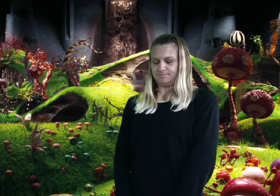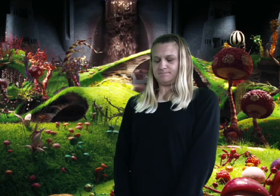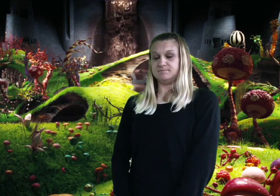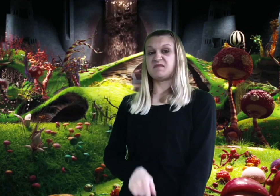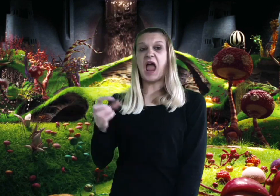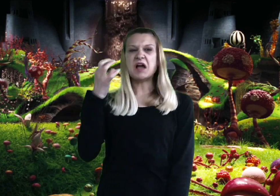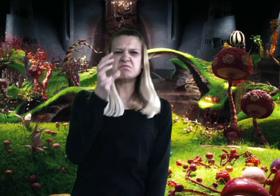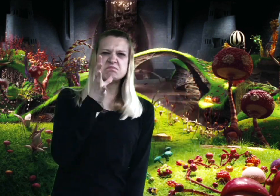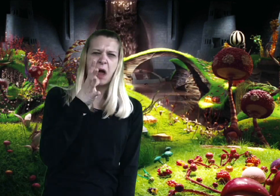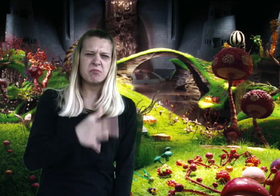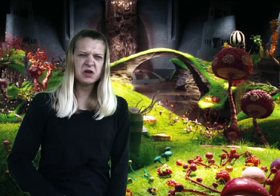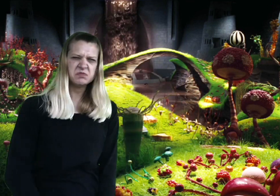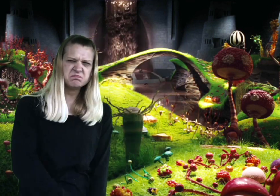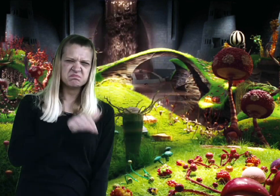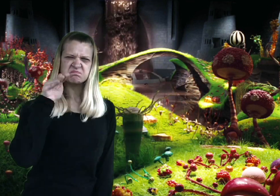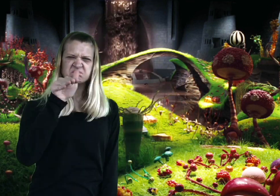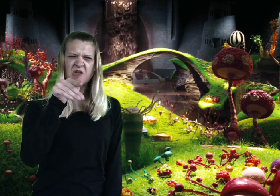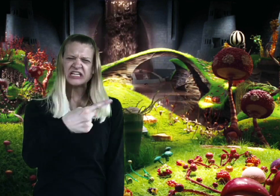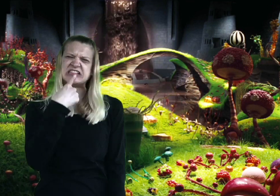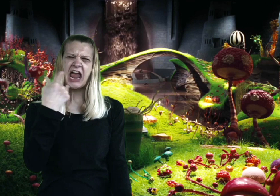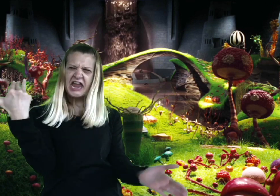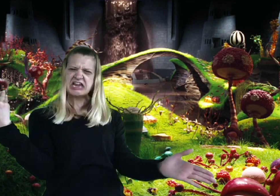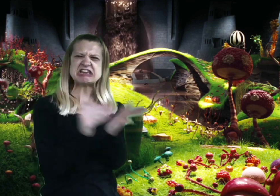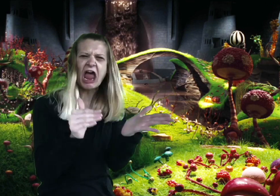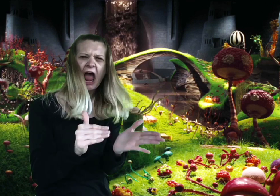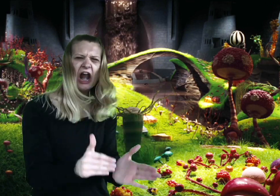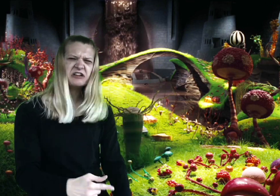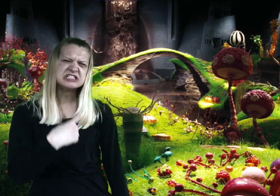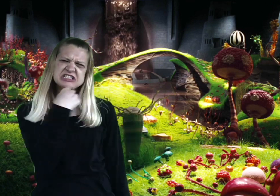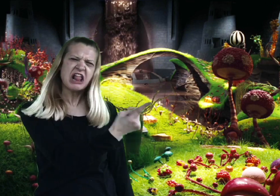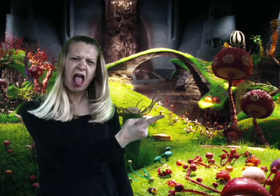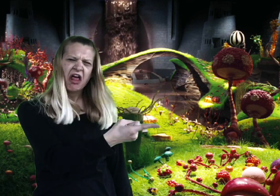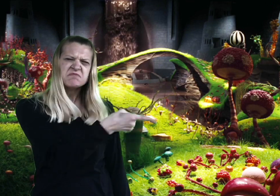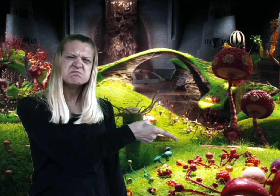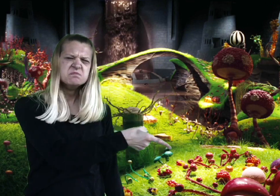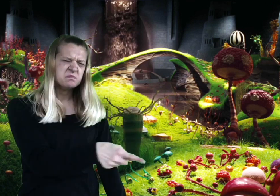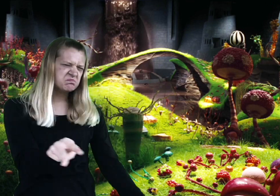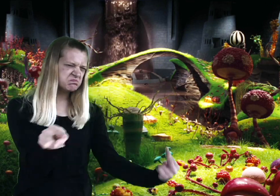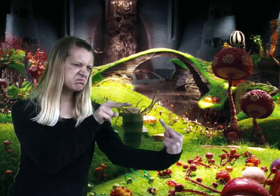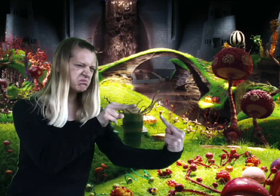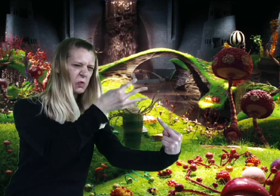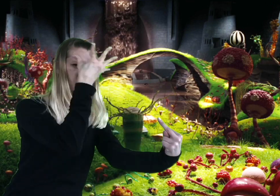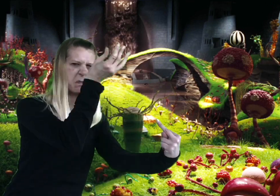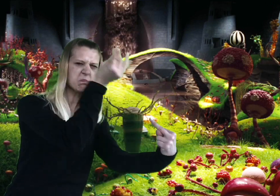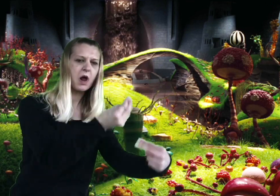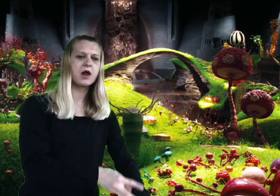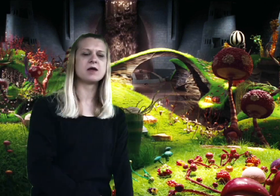"You can say that again!" said Mrs. Gloop, glaring at the Oompa-Loompa.